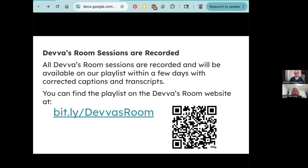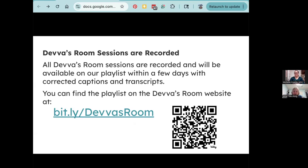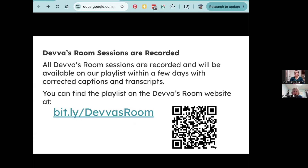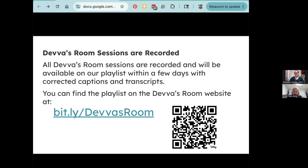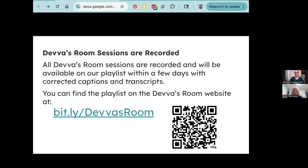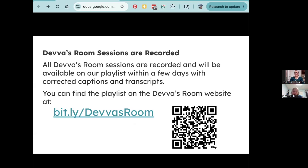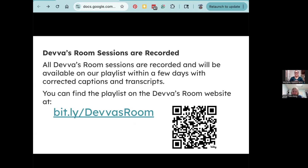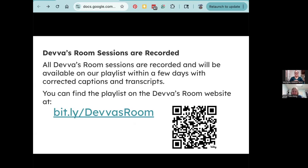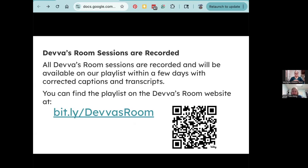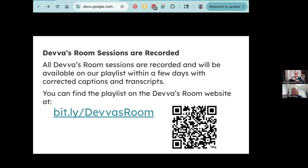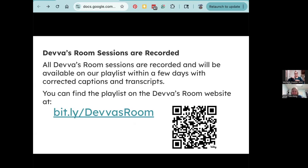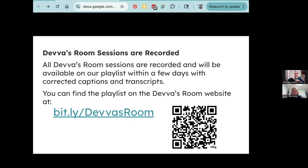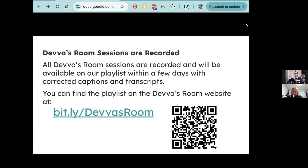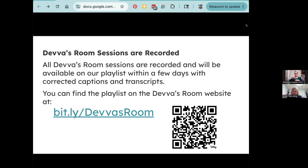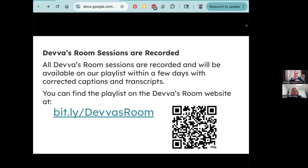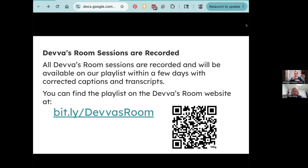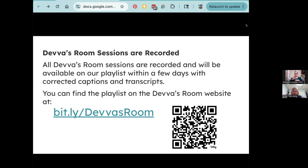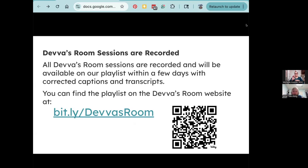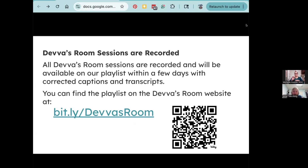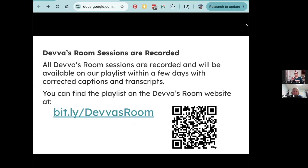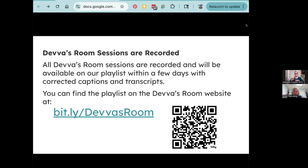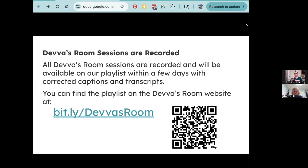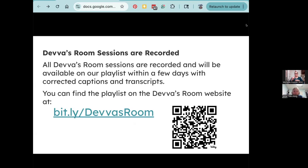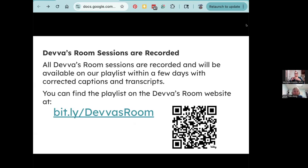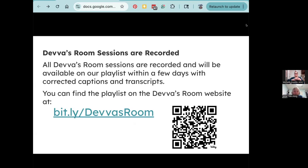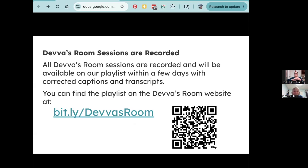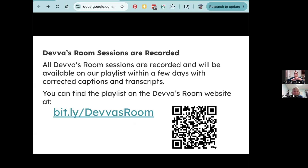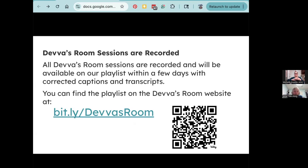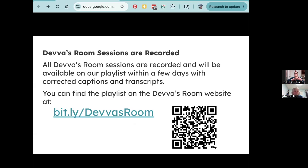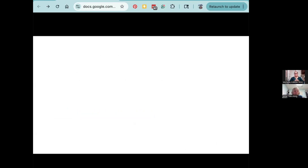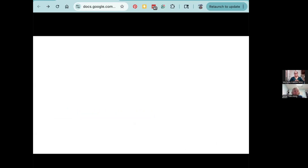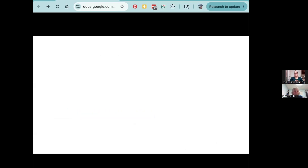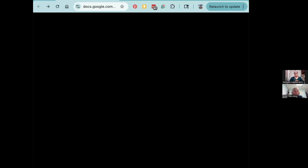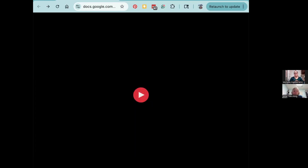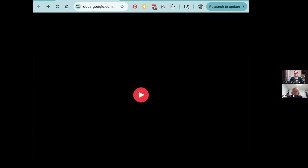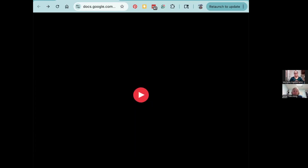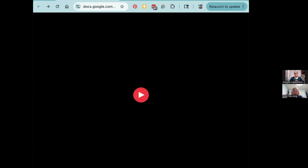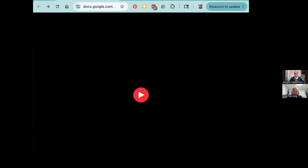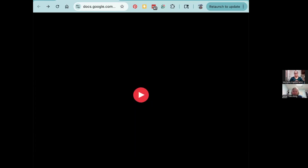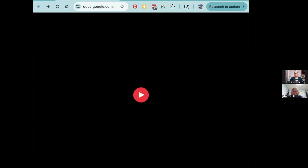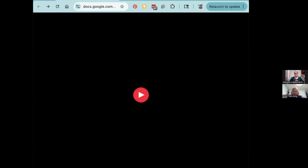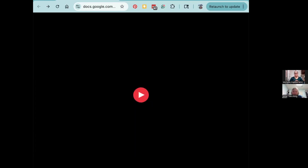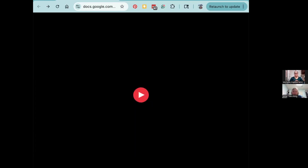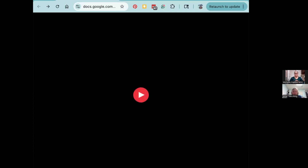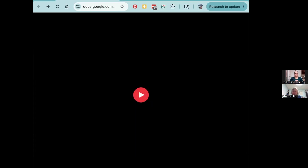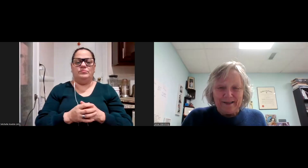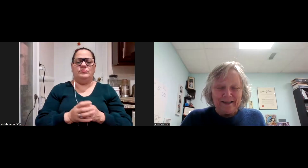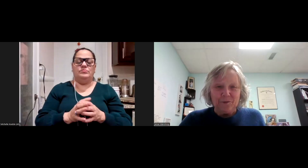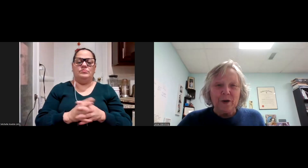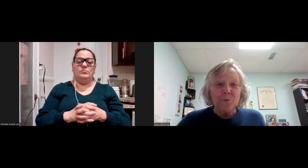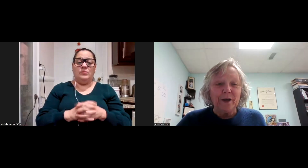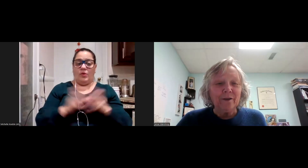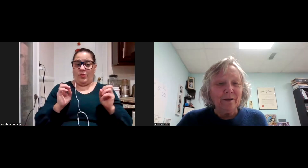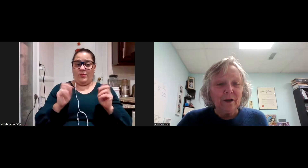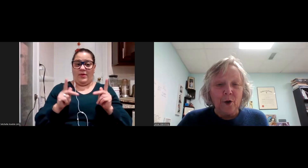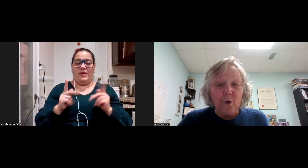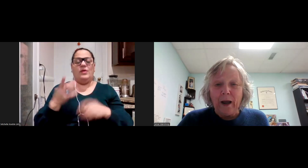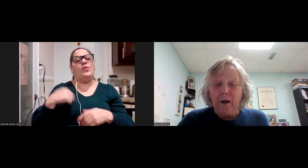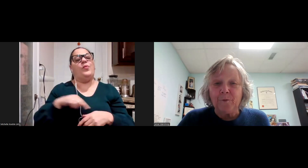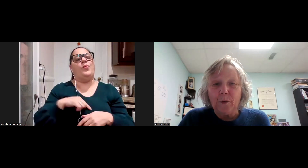is a QR code on this slide. Next slide. That's it, I believe. All right, we will go